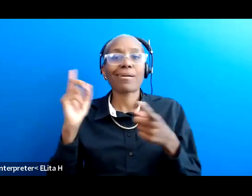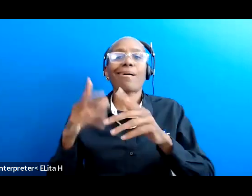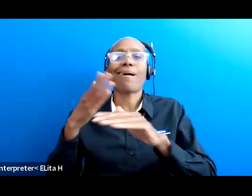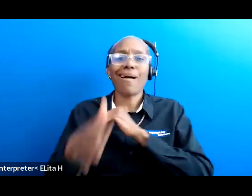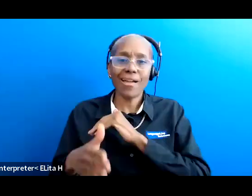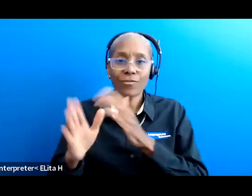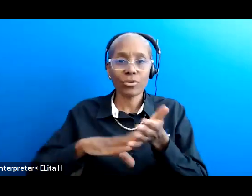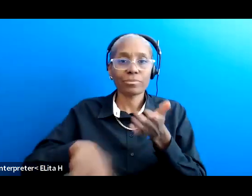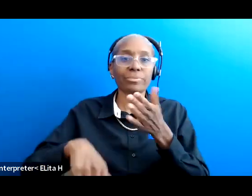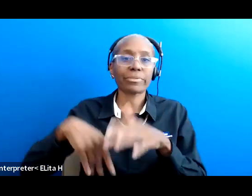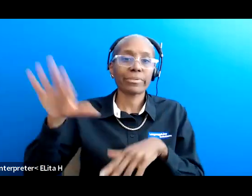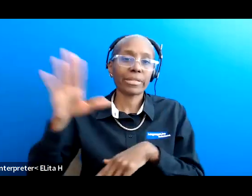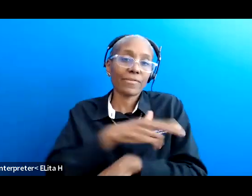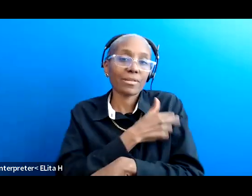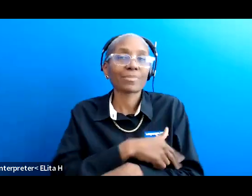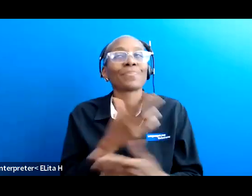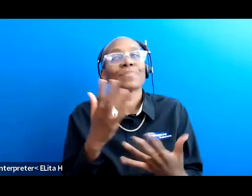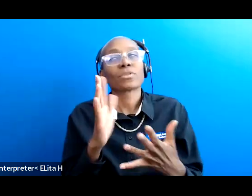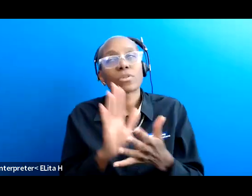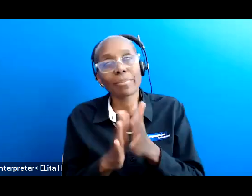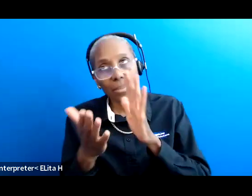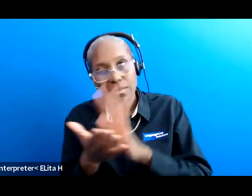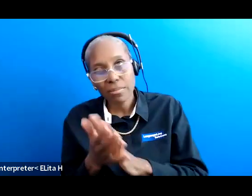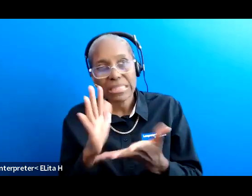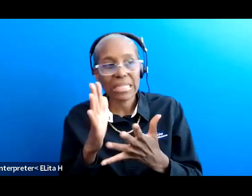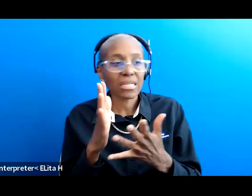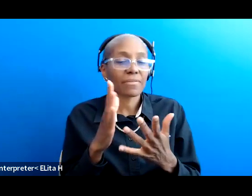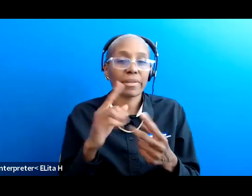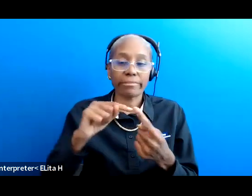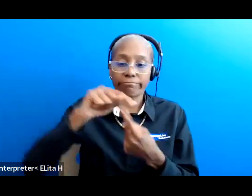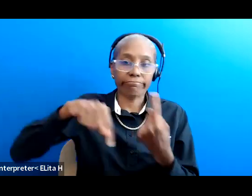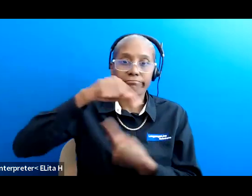discharge and so it becomes kind of a catch-22 for people to do these